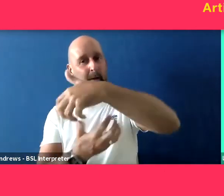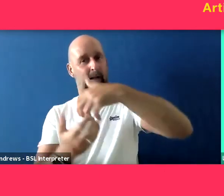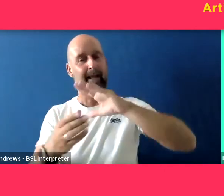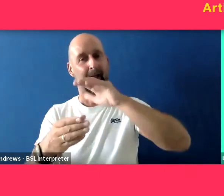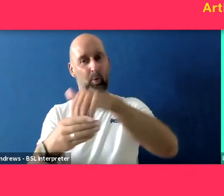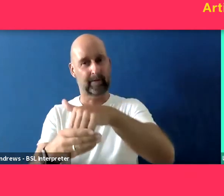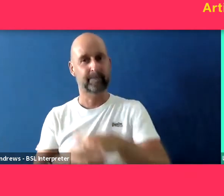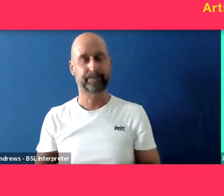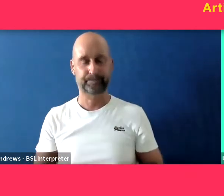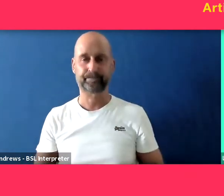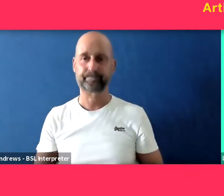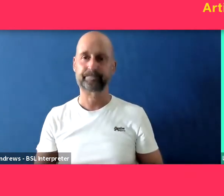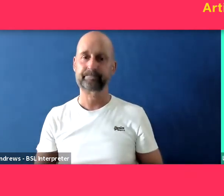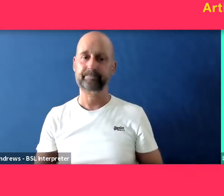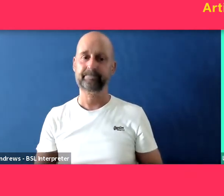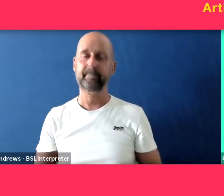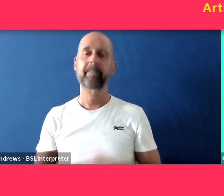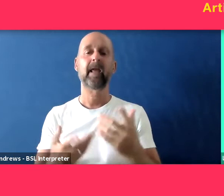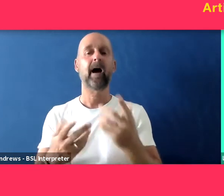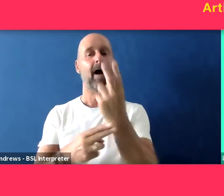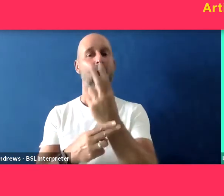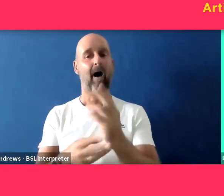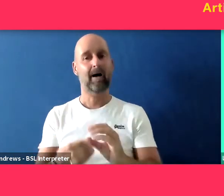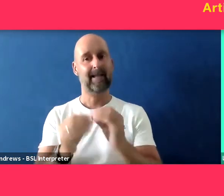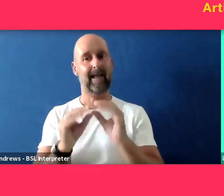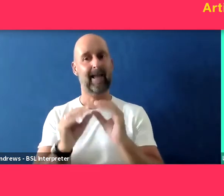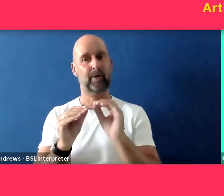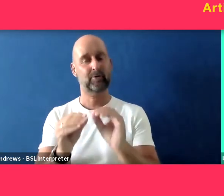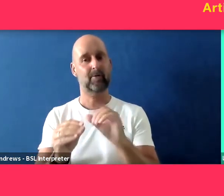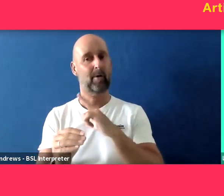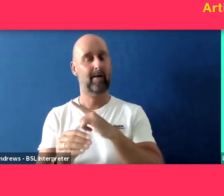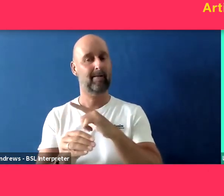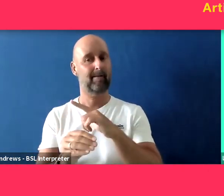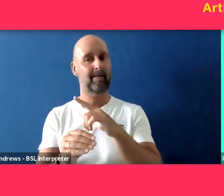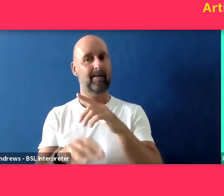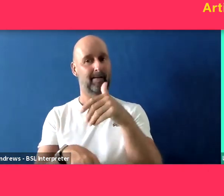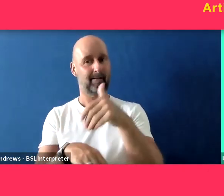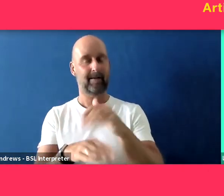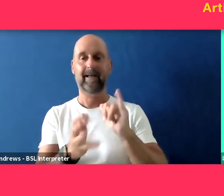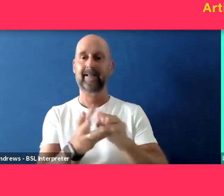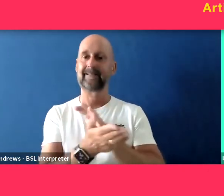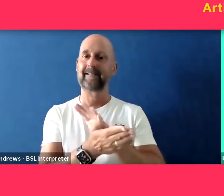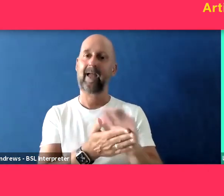I think art education has had an amazing impact as Sarah has well spoken about earlier.